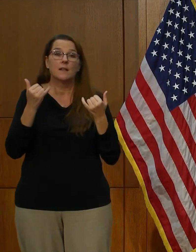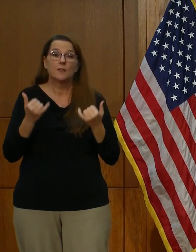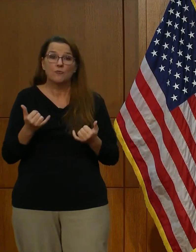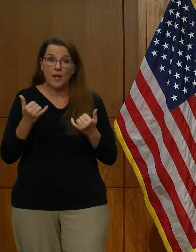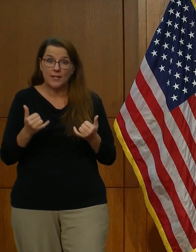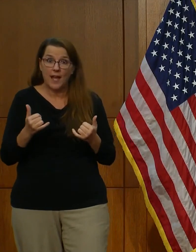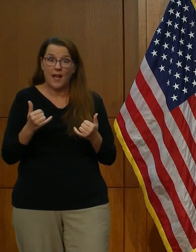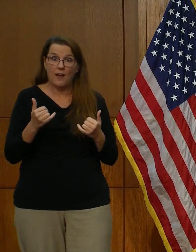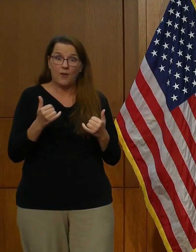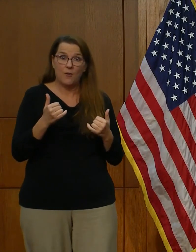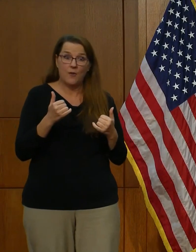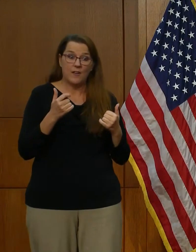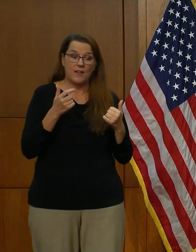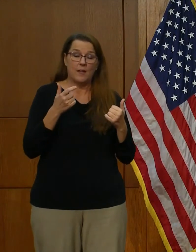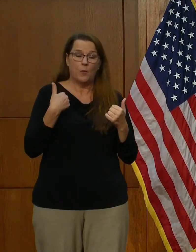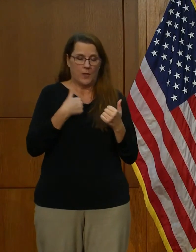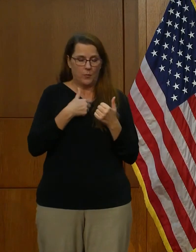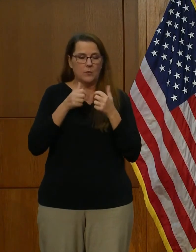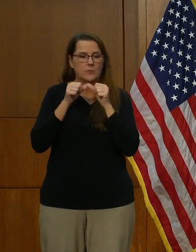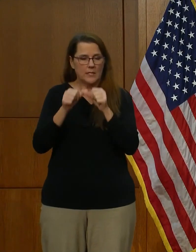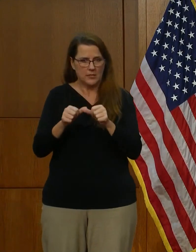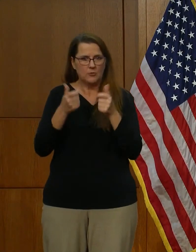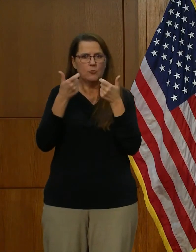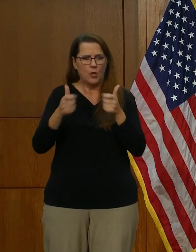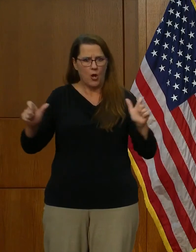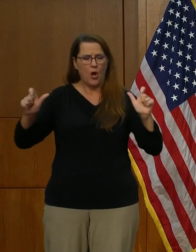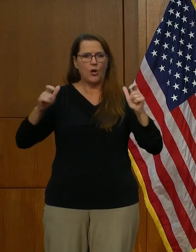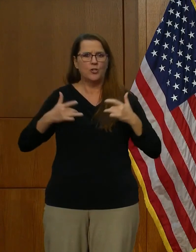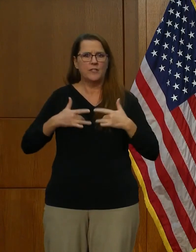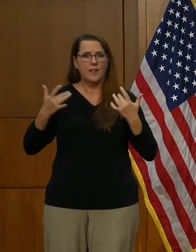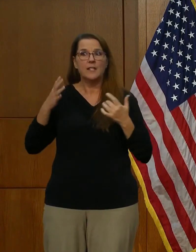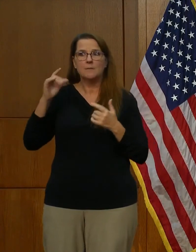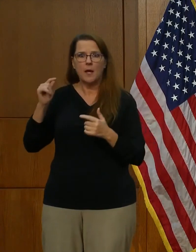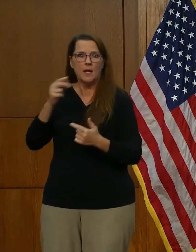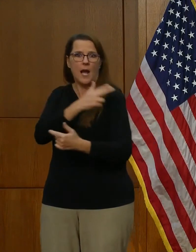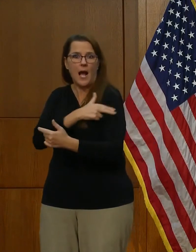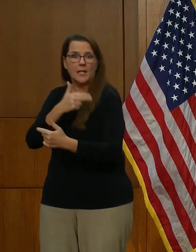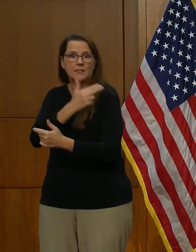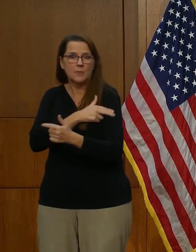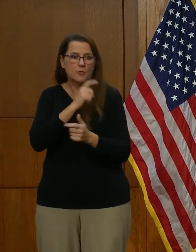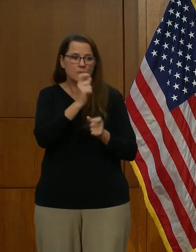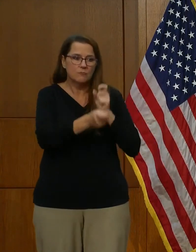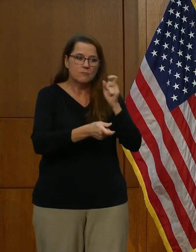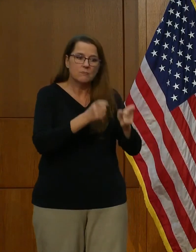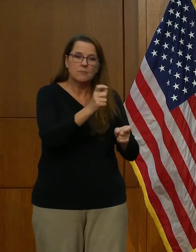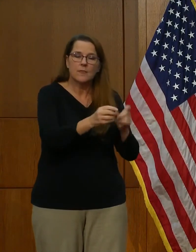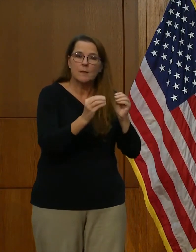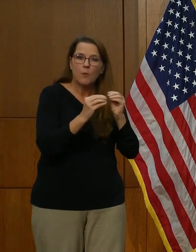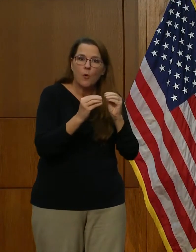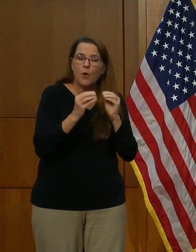TIME WHERE NOT ONLY ARE WE FEELING THESE CONTINUED LARGE